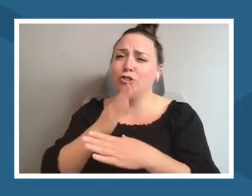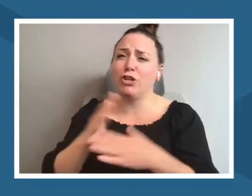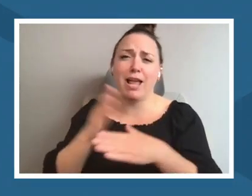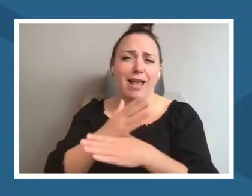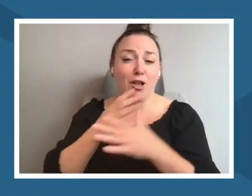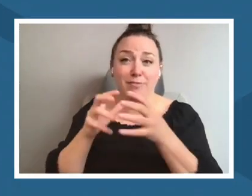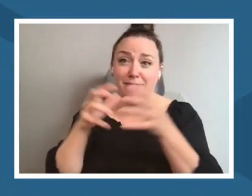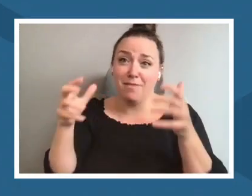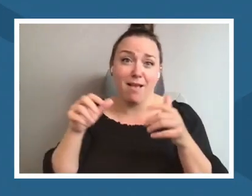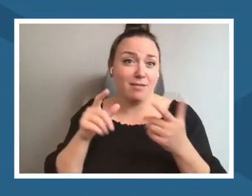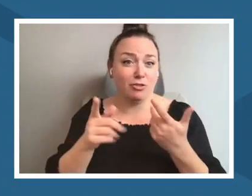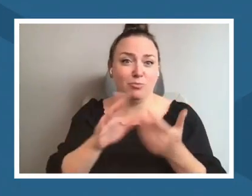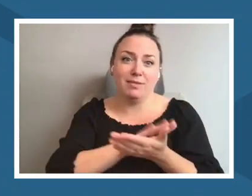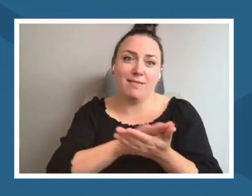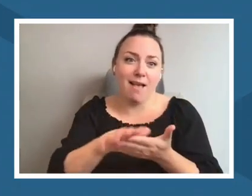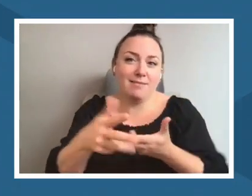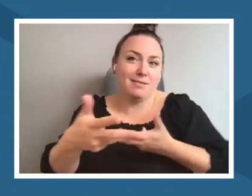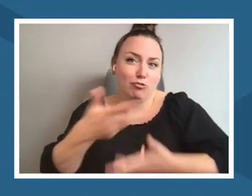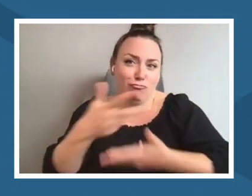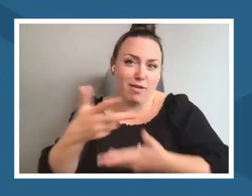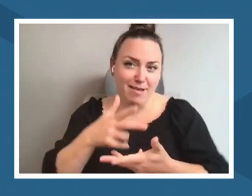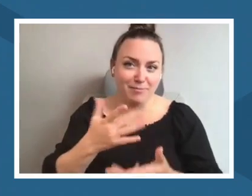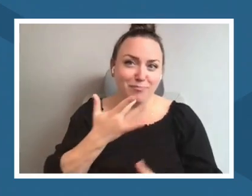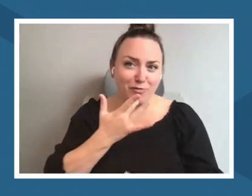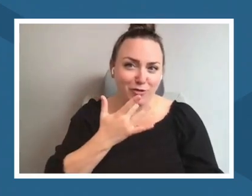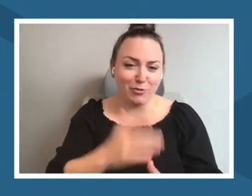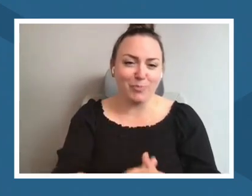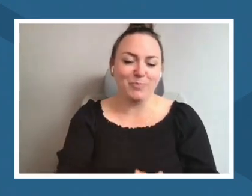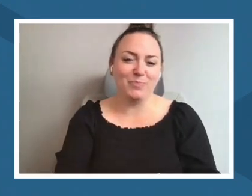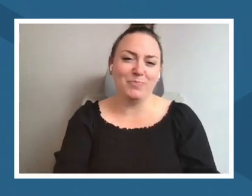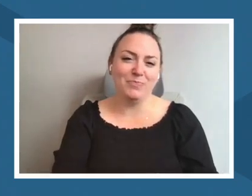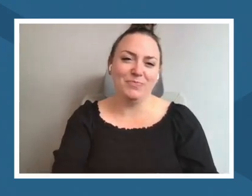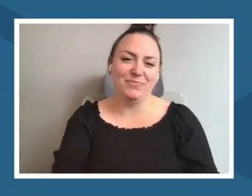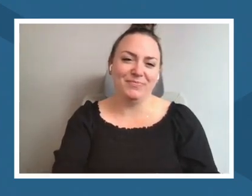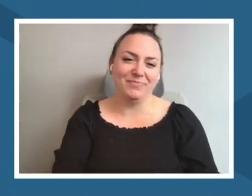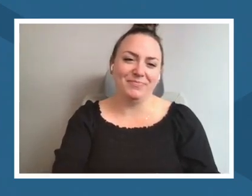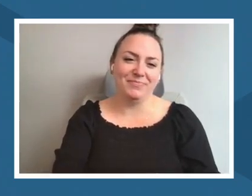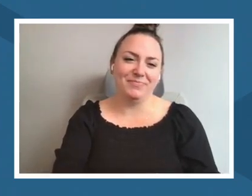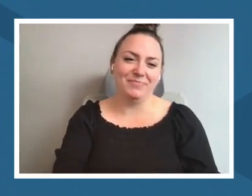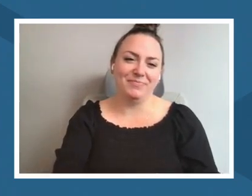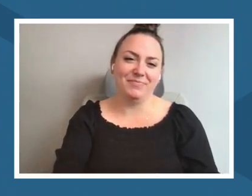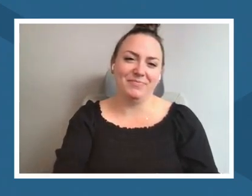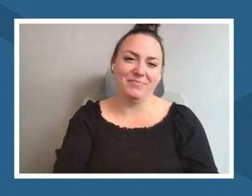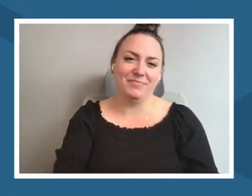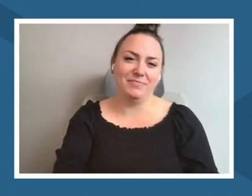platform so next slide please